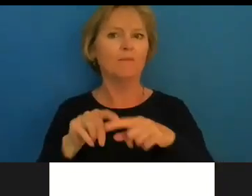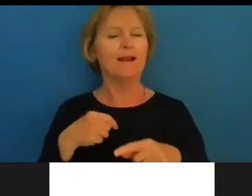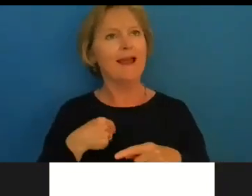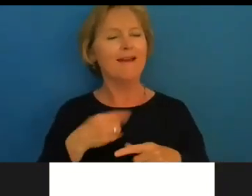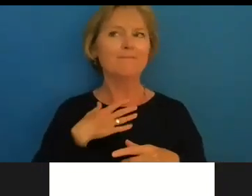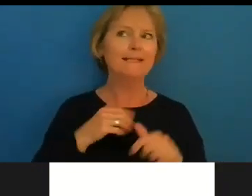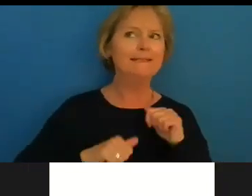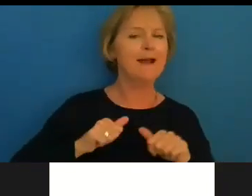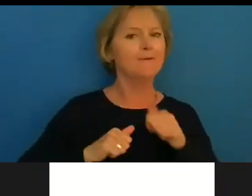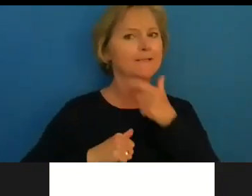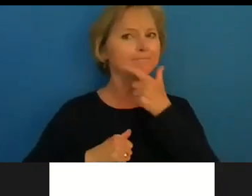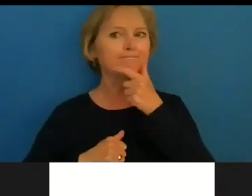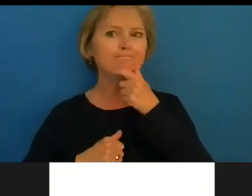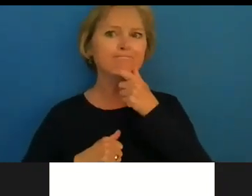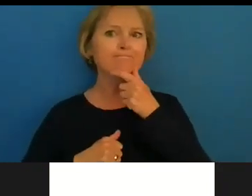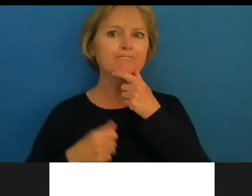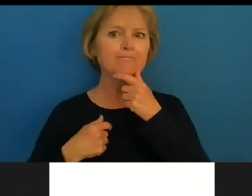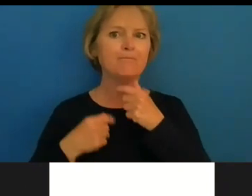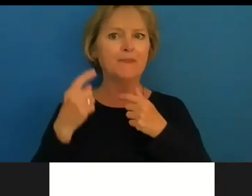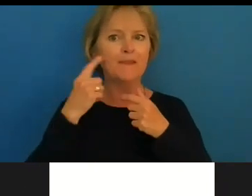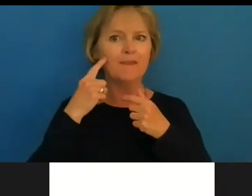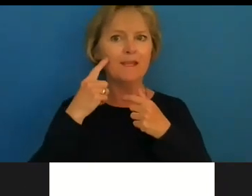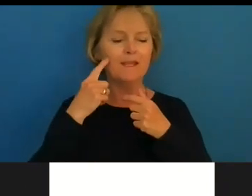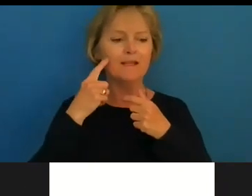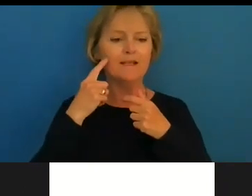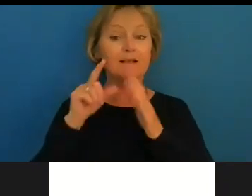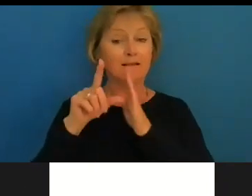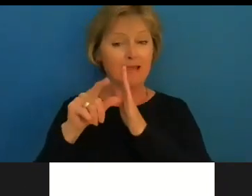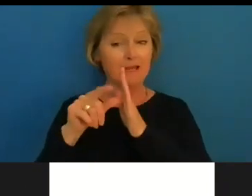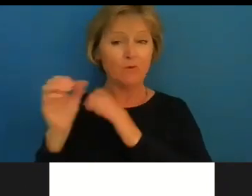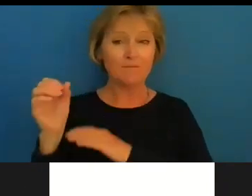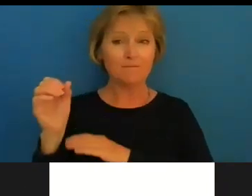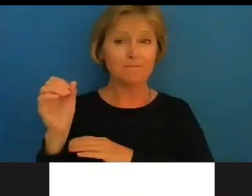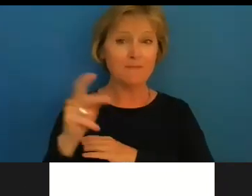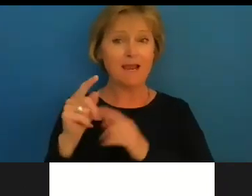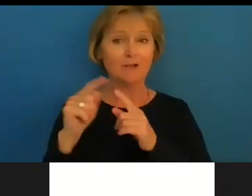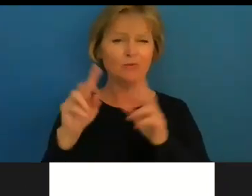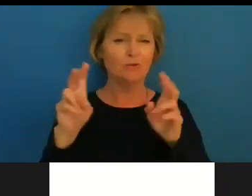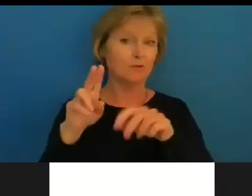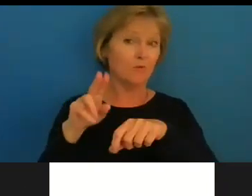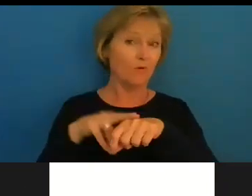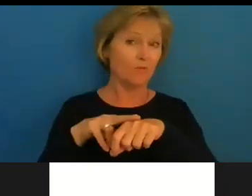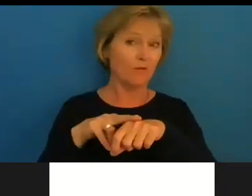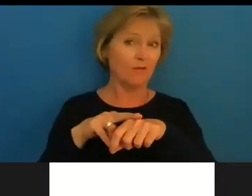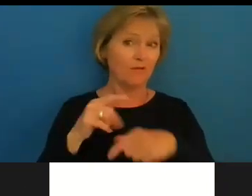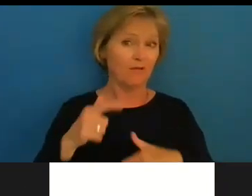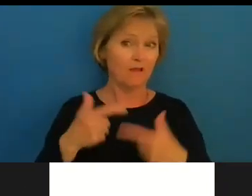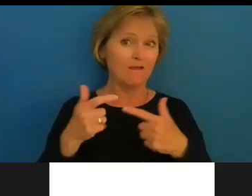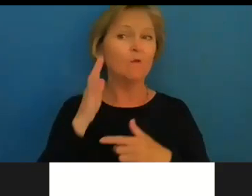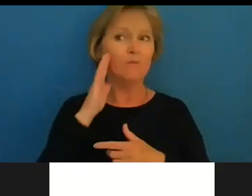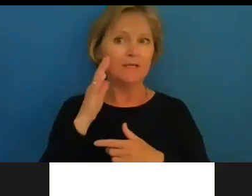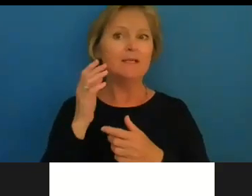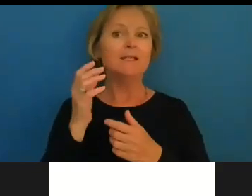I think when we get back to some kind of normalcy, there will be more excuses